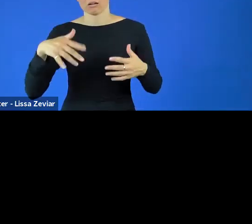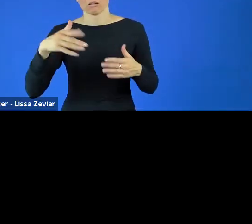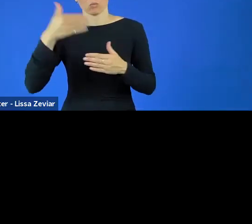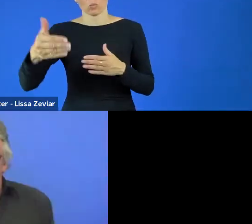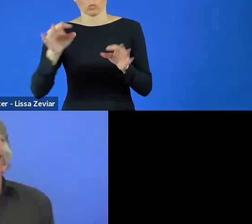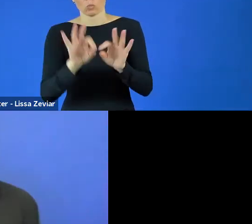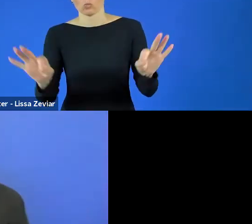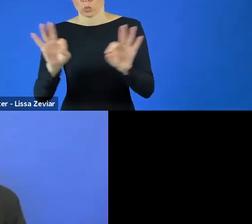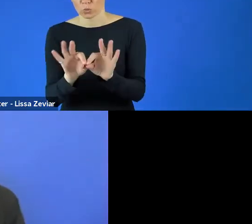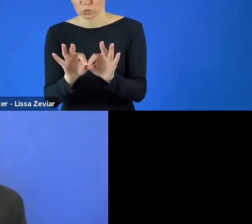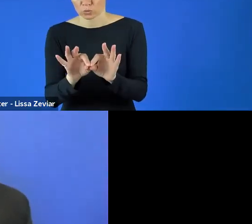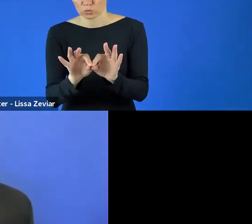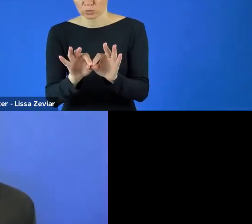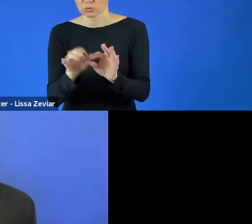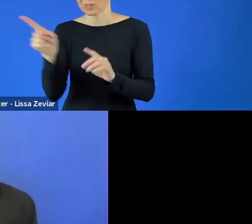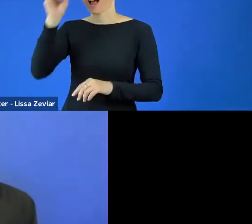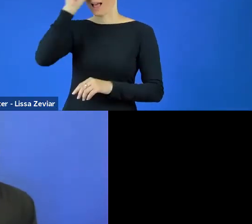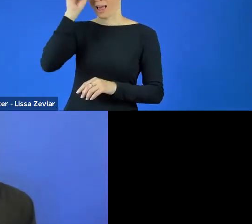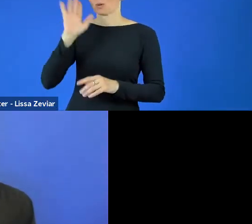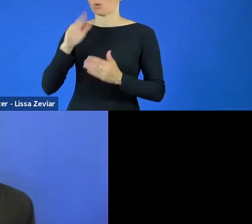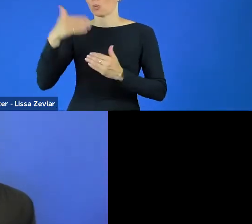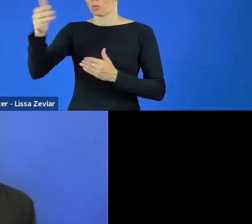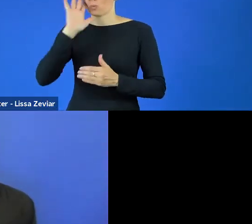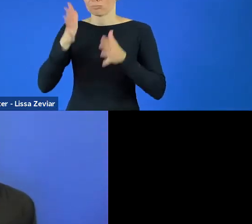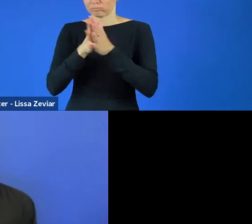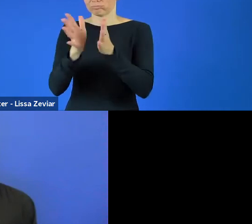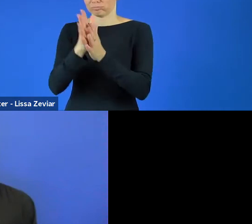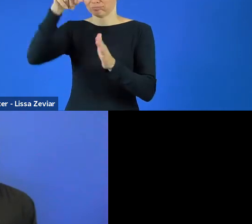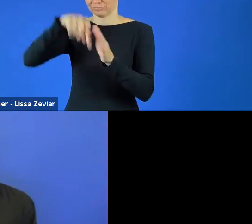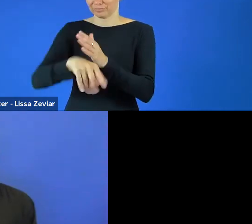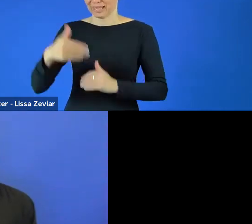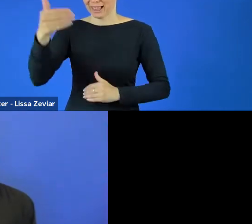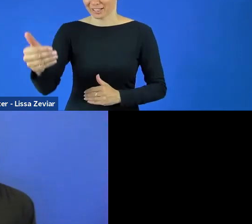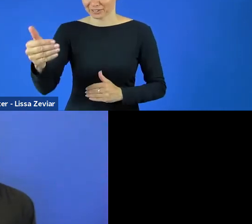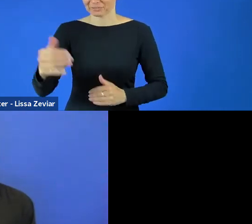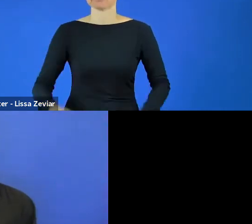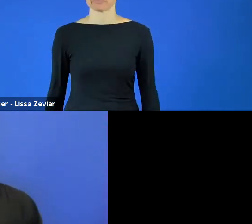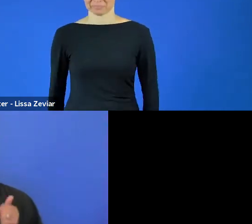Alejandro will better explain in his presentation later on. Next.